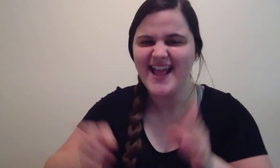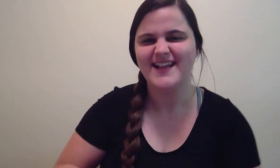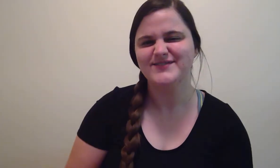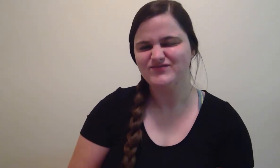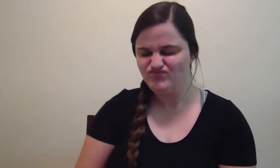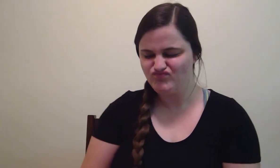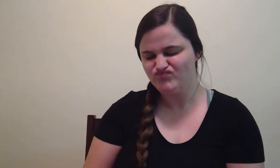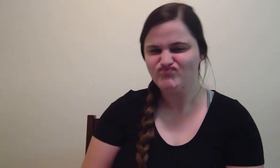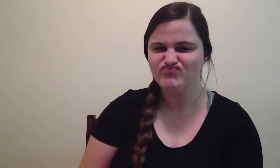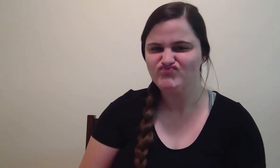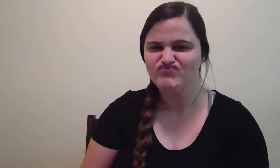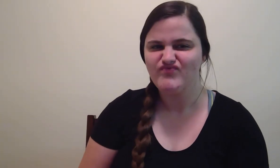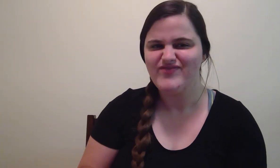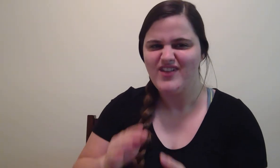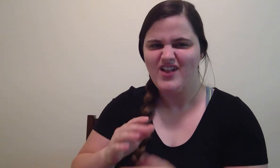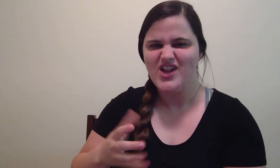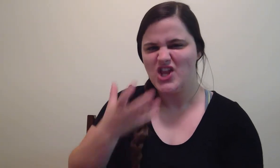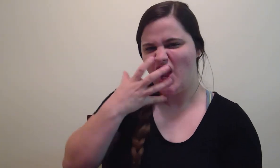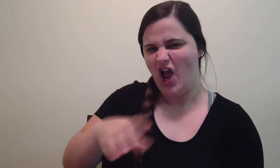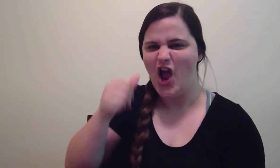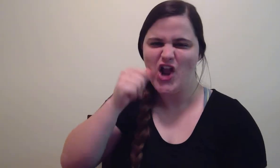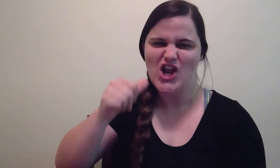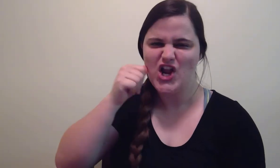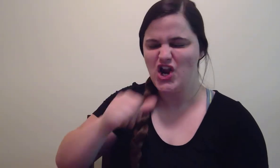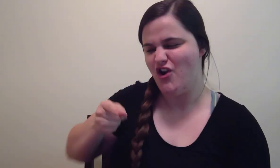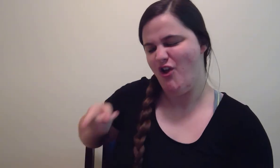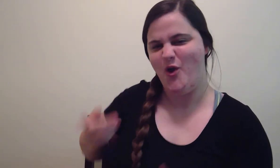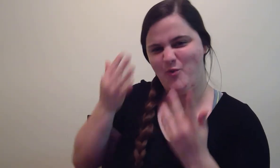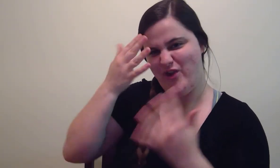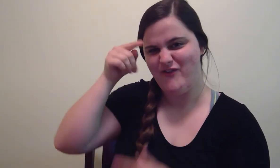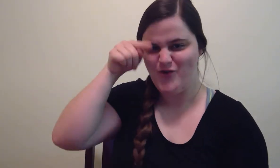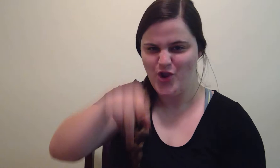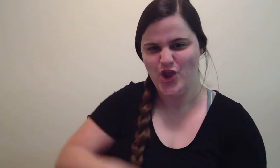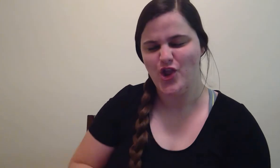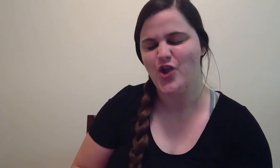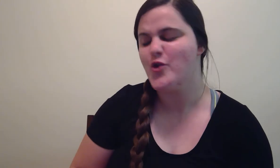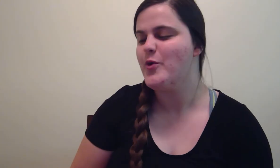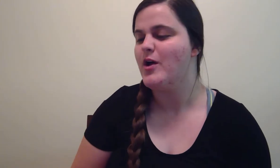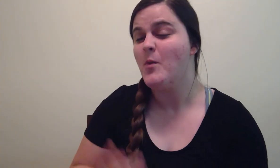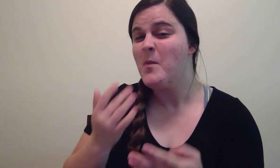"Hey, baby brother!" she called through the door. "There's a hot chick out here waiting for you!"